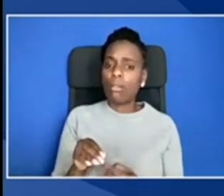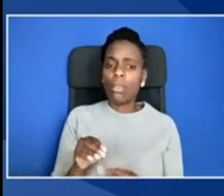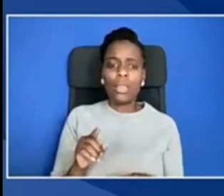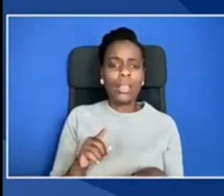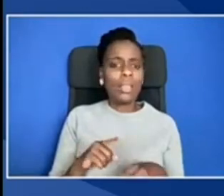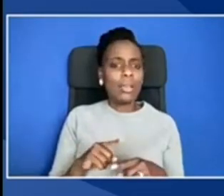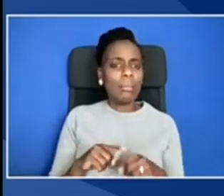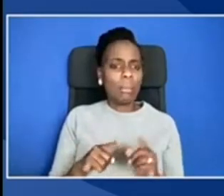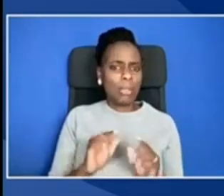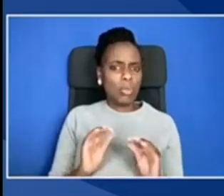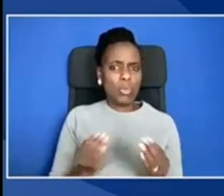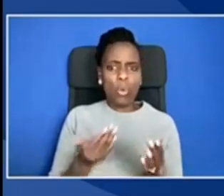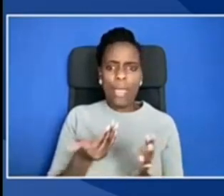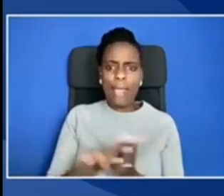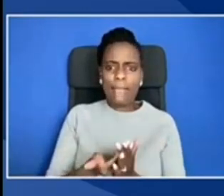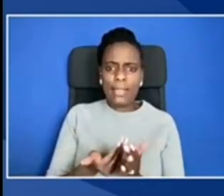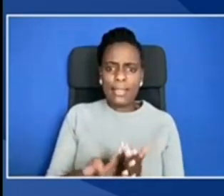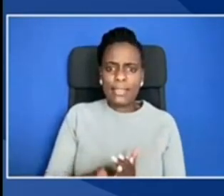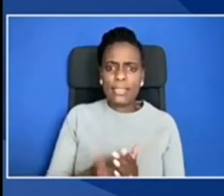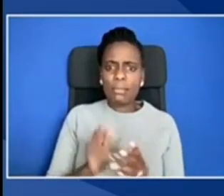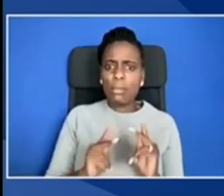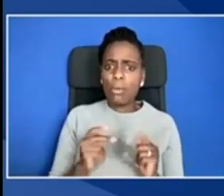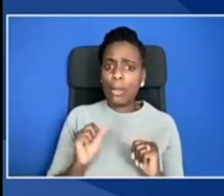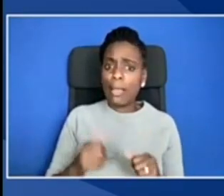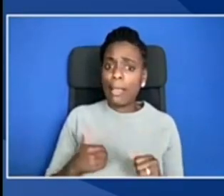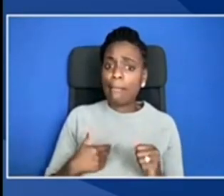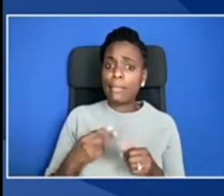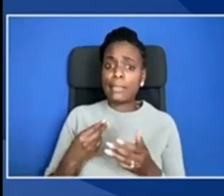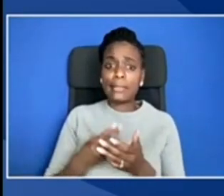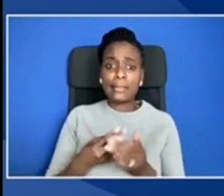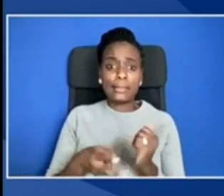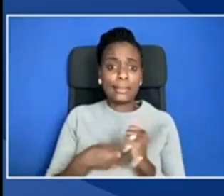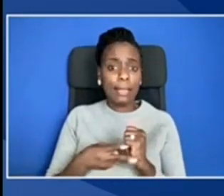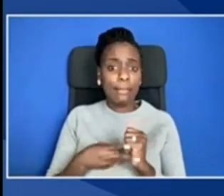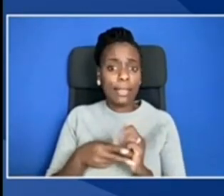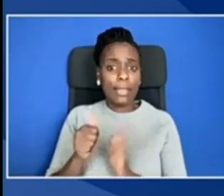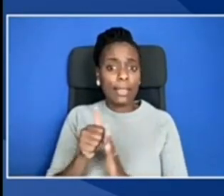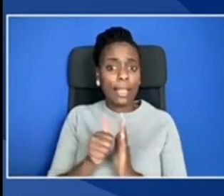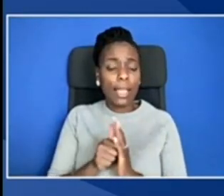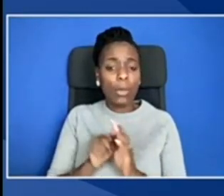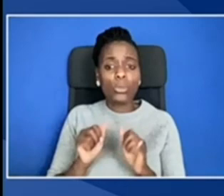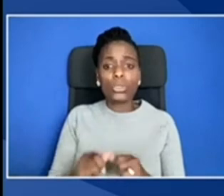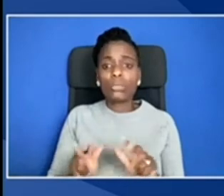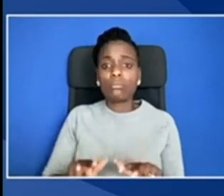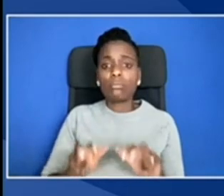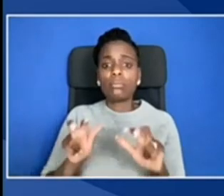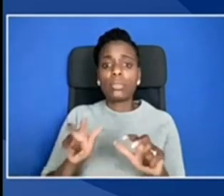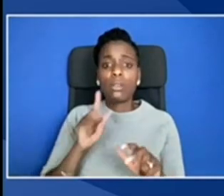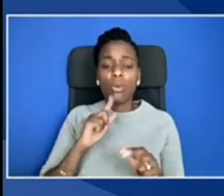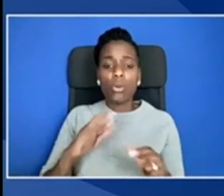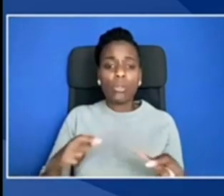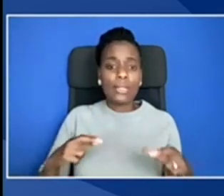seeing, that they could still have savings accounts, that they could still contribute to retirement, that they could still save for college so that they didn't have to